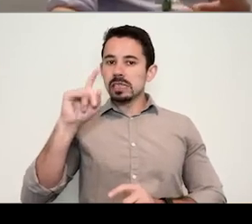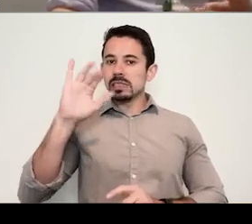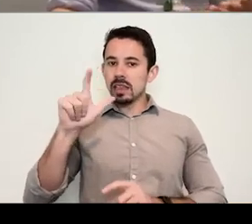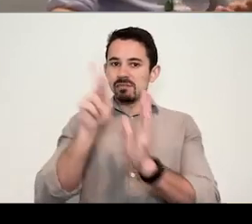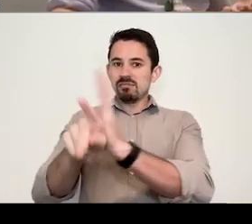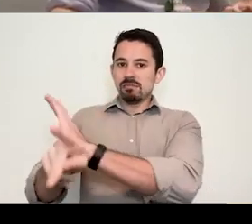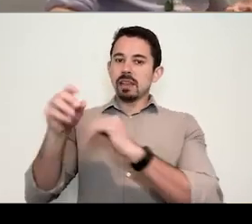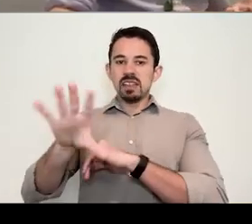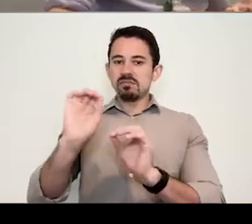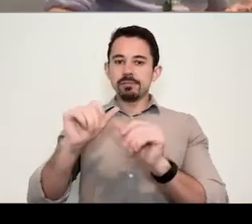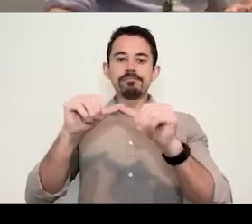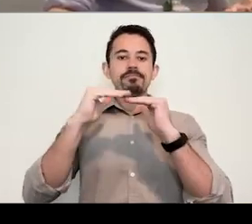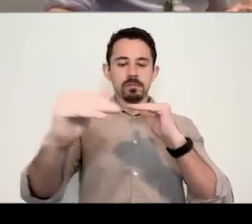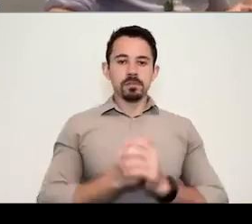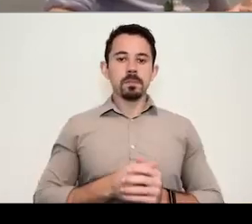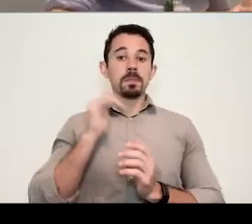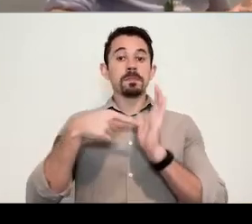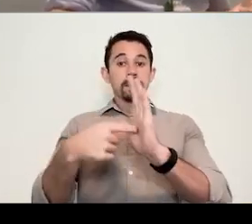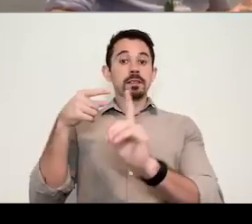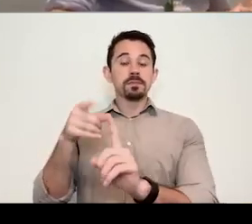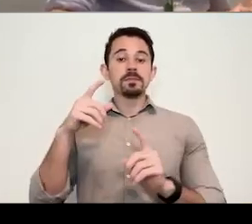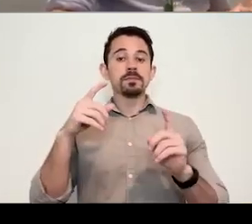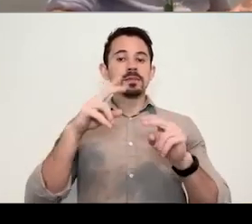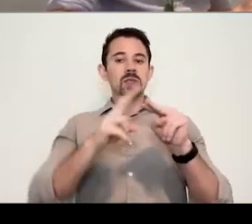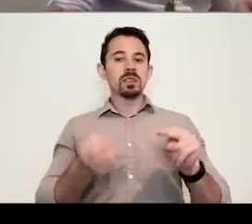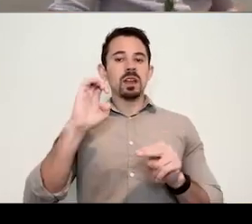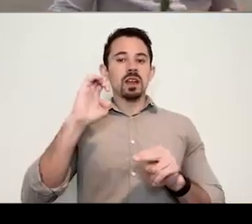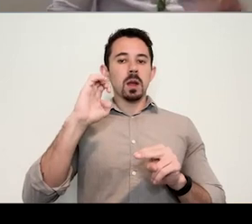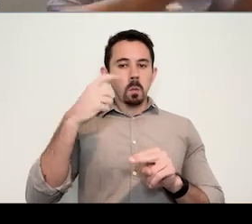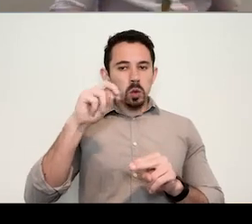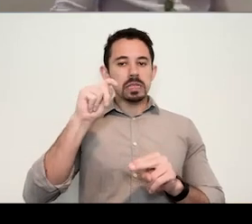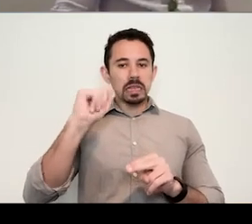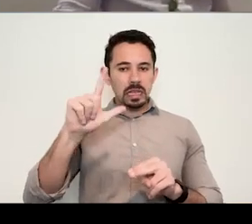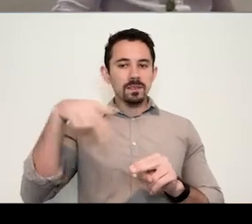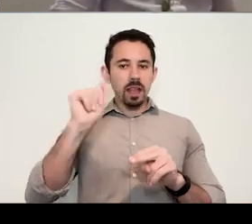and that's indicated by the decreased exponential phase. So this supports that